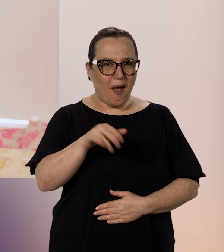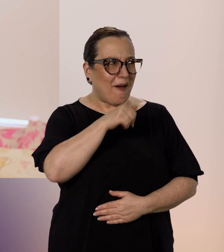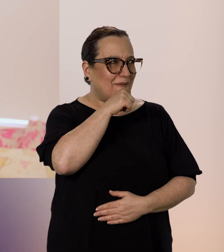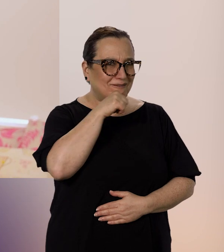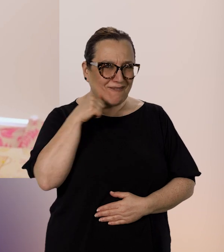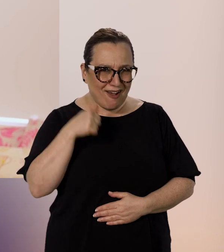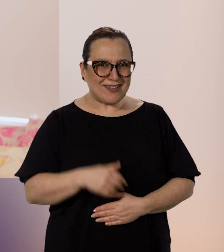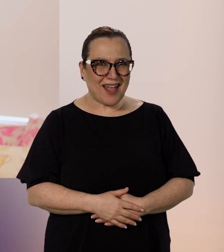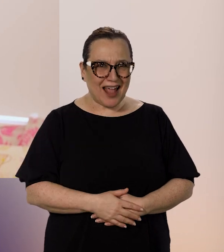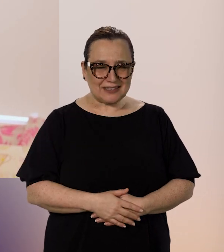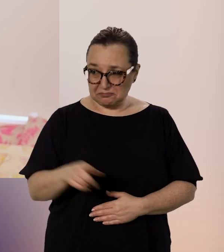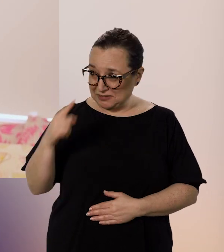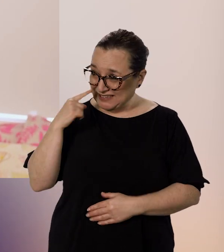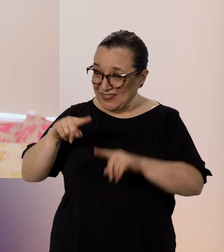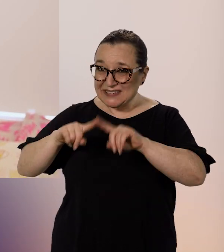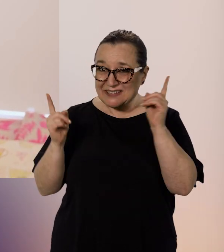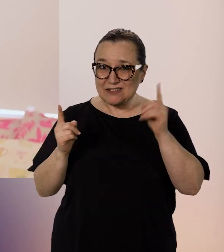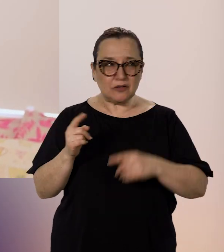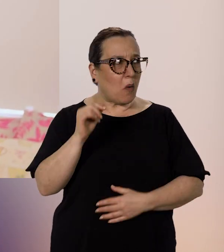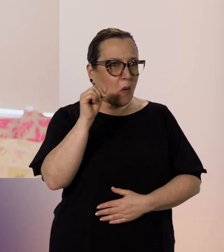Lurline: Looking very nice Charlotte: Can you see the difference? Lurline: Thank you, yes